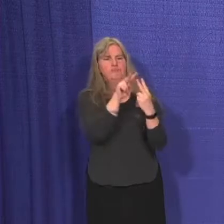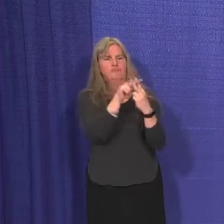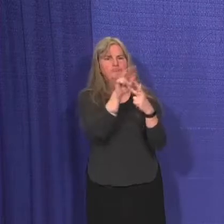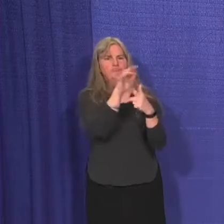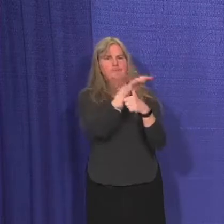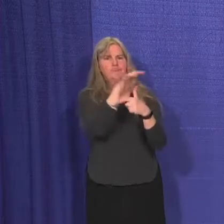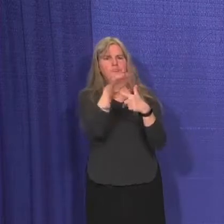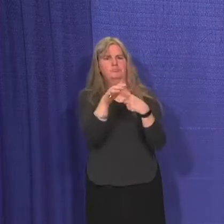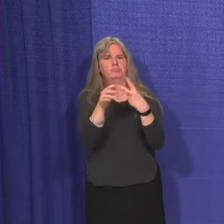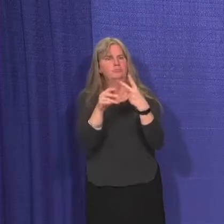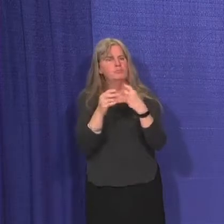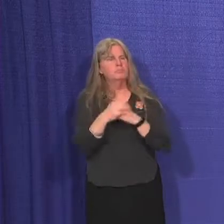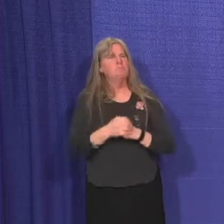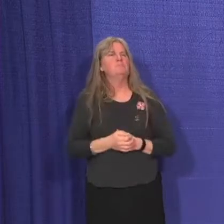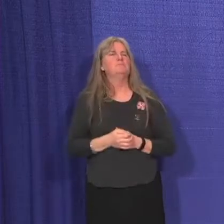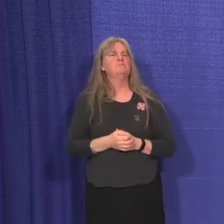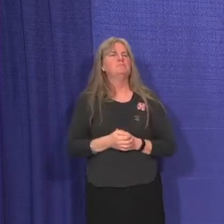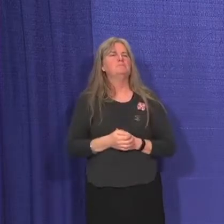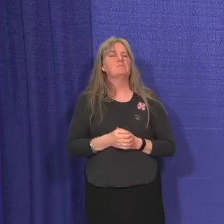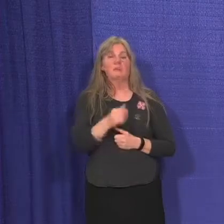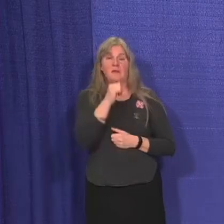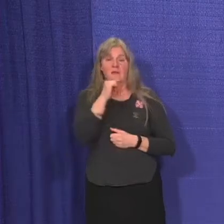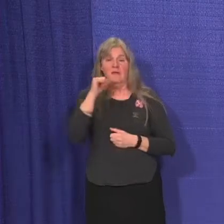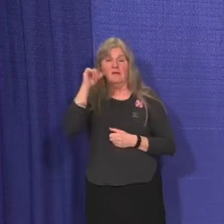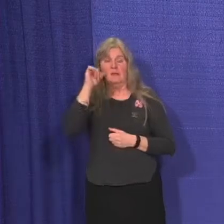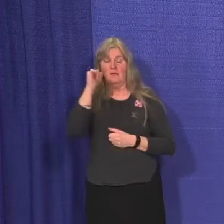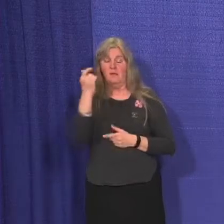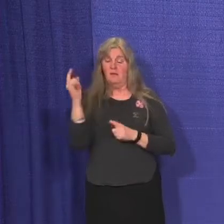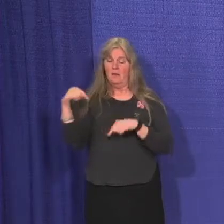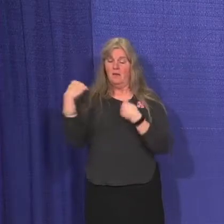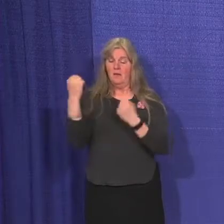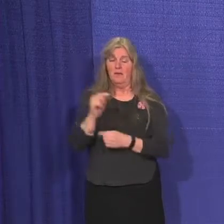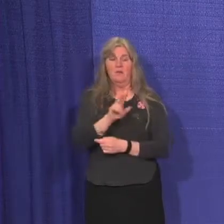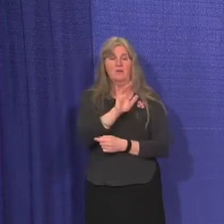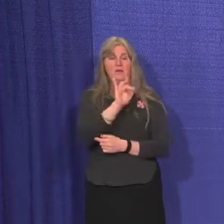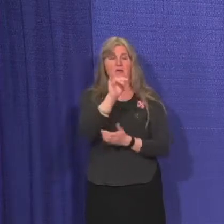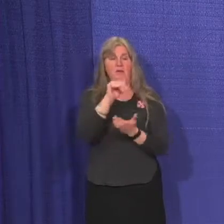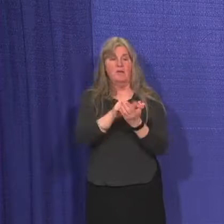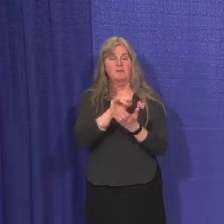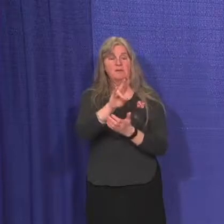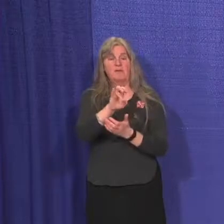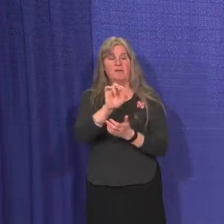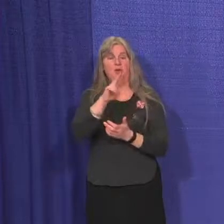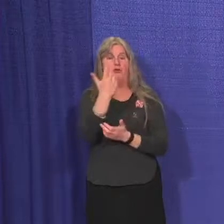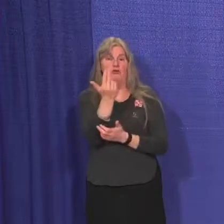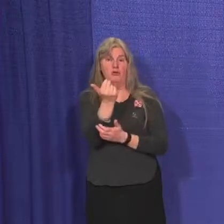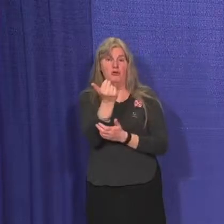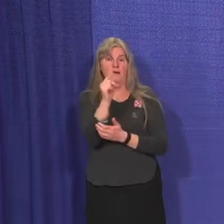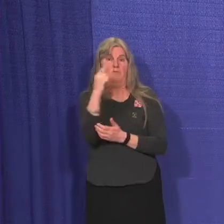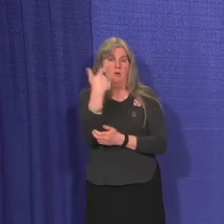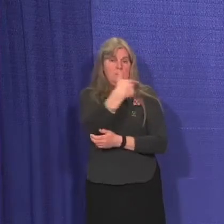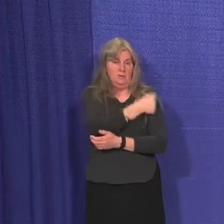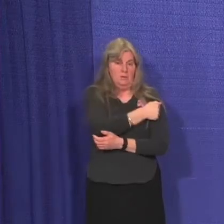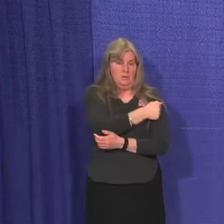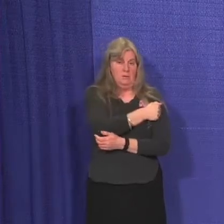possibilities and transmission of variants. And right now the best way to do